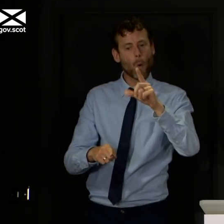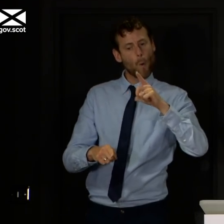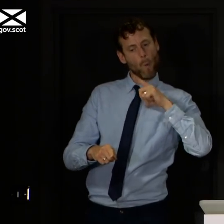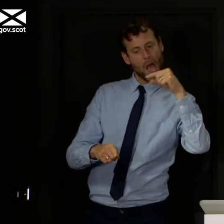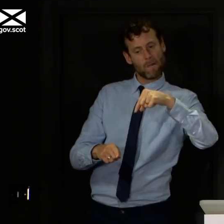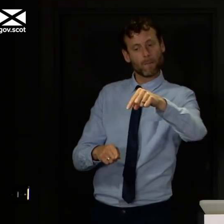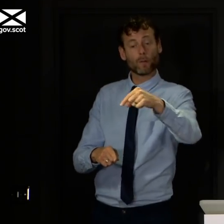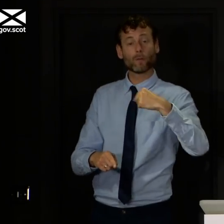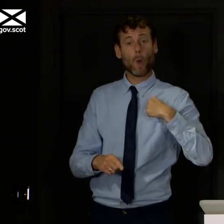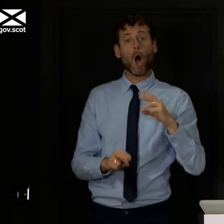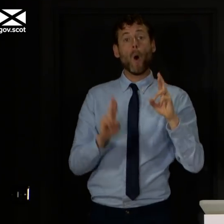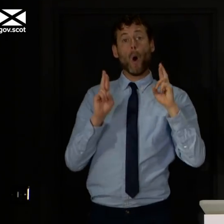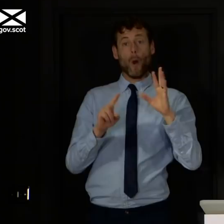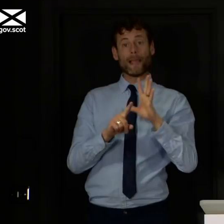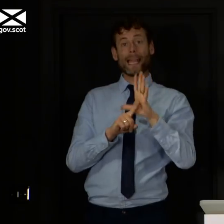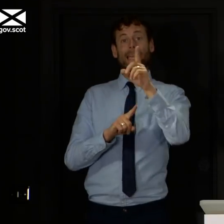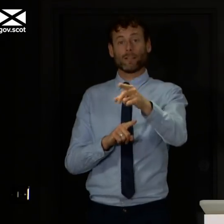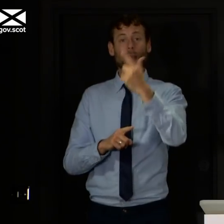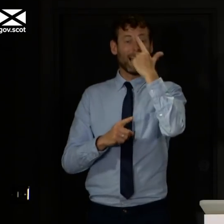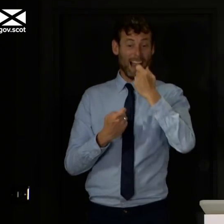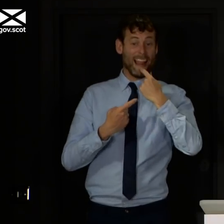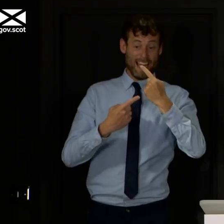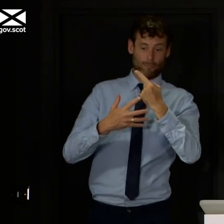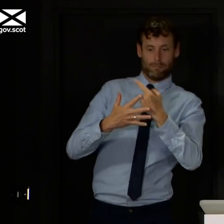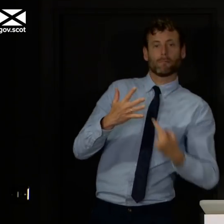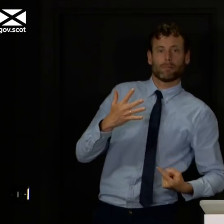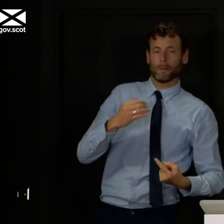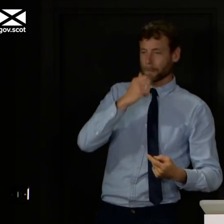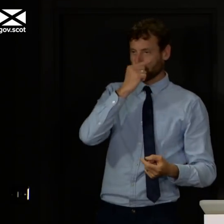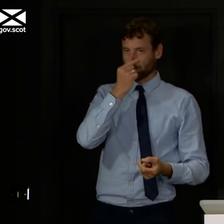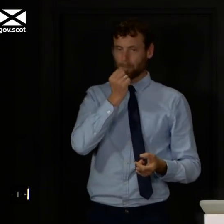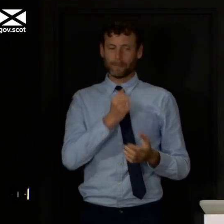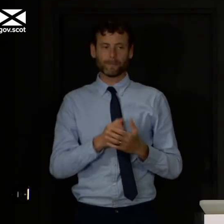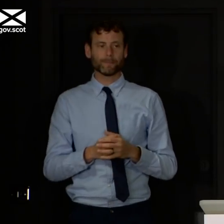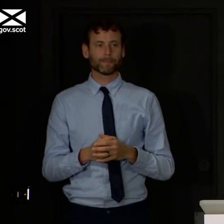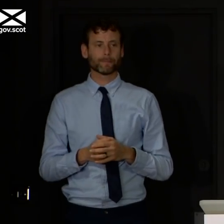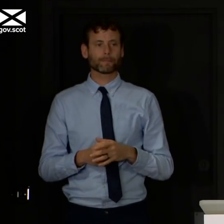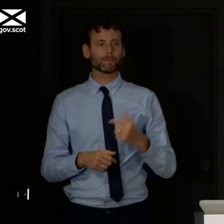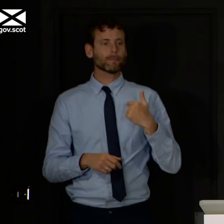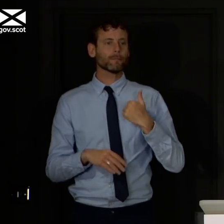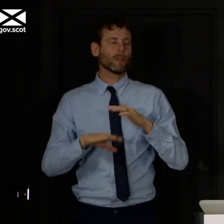next week. But the other comfort I will give, and I don't expect people to be delighted